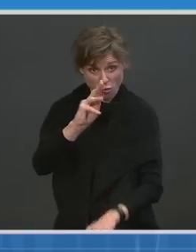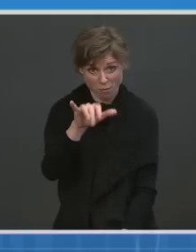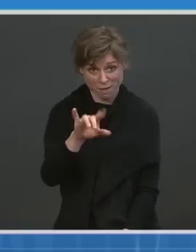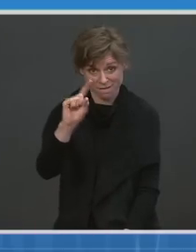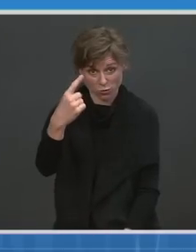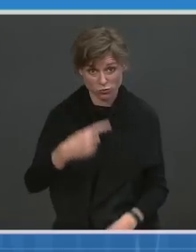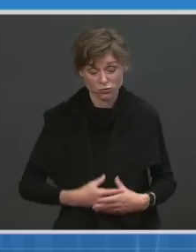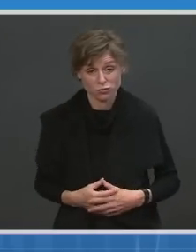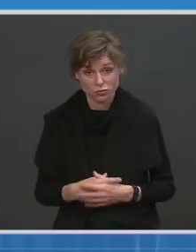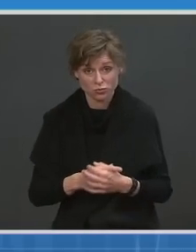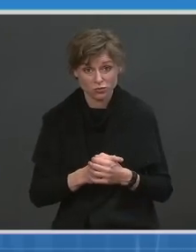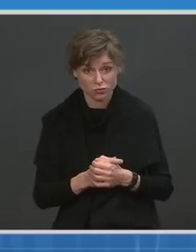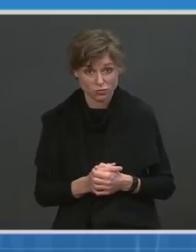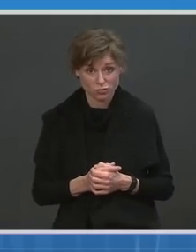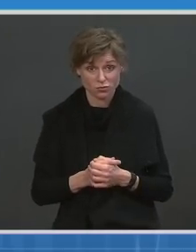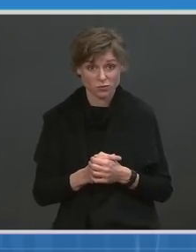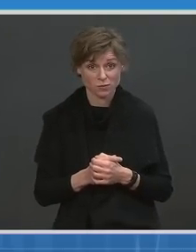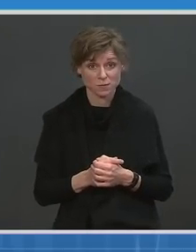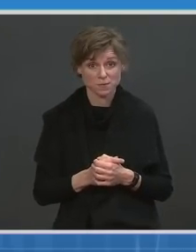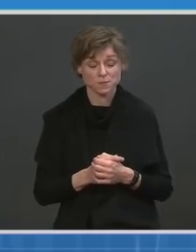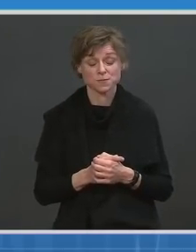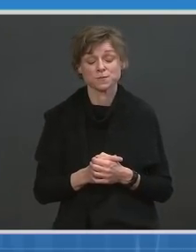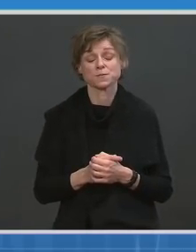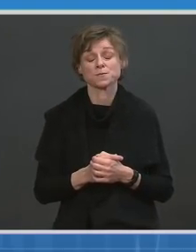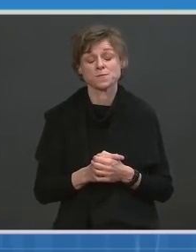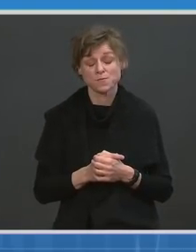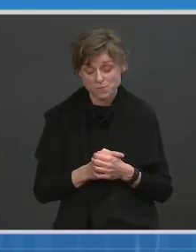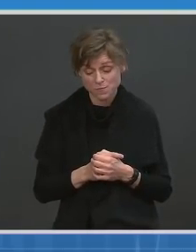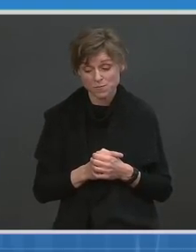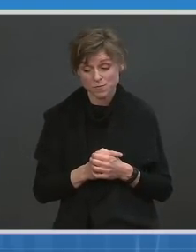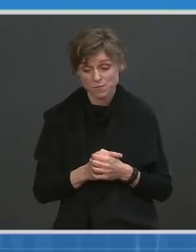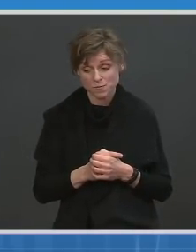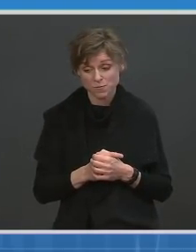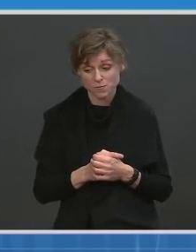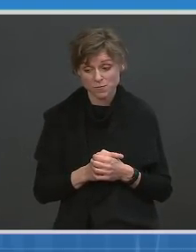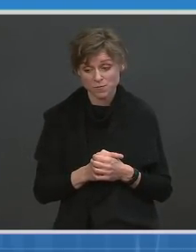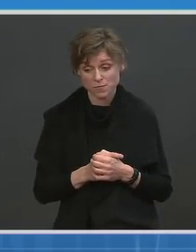Finally, I want to provide an update on how we are working with our North American partners